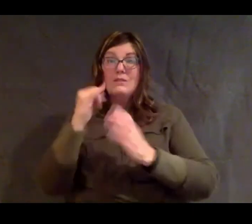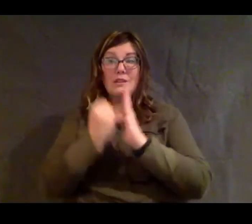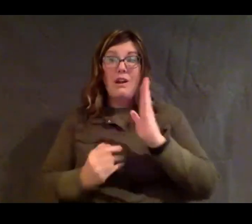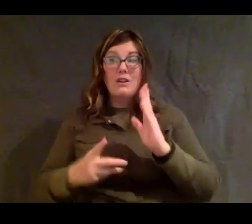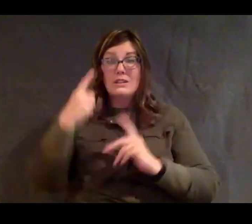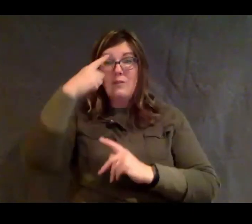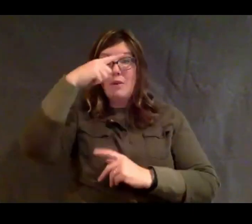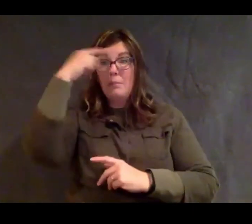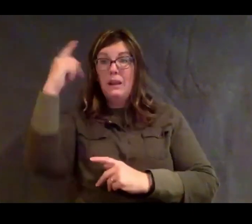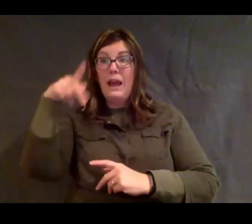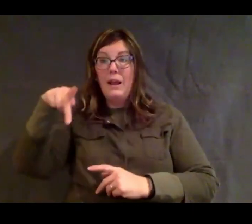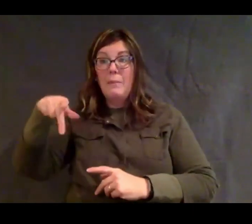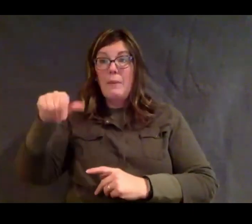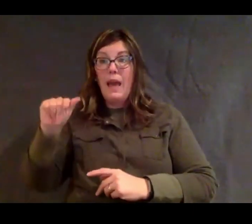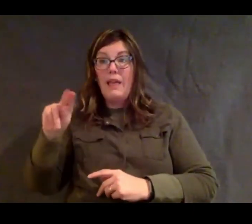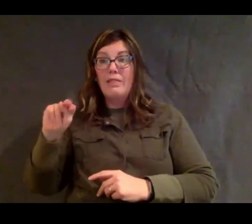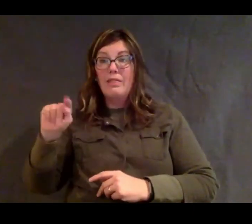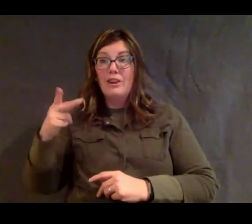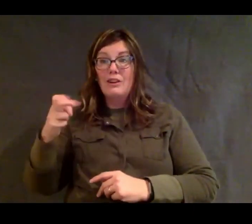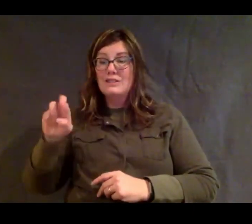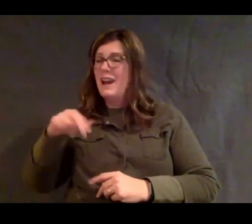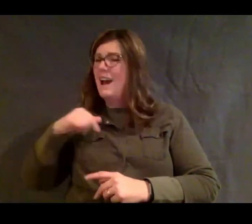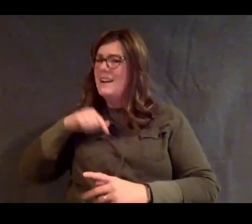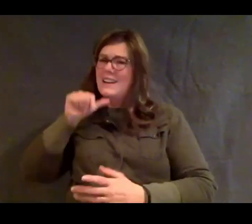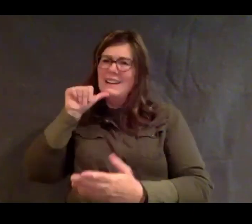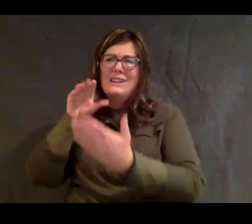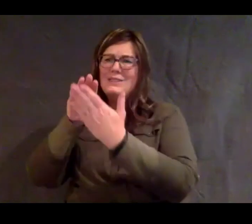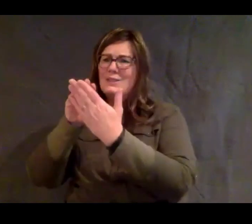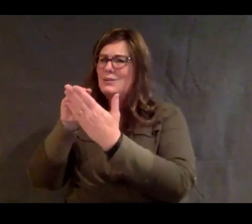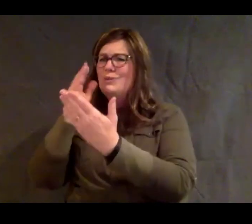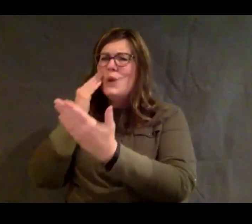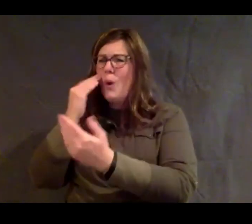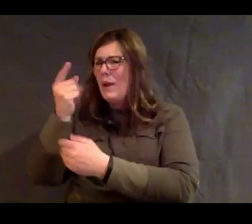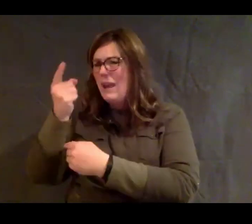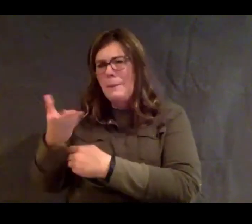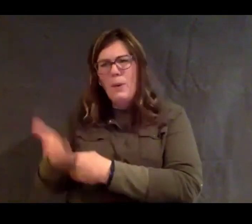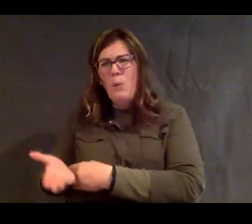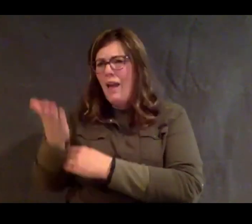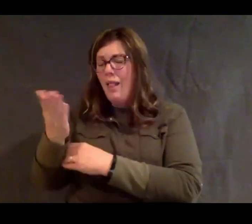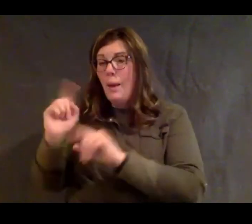him very well unfortunately but i know that the panther movement would have been a movement with